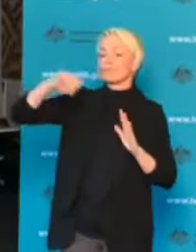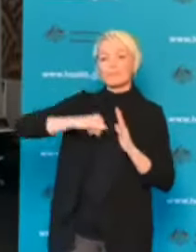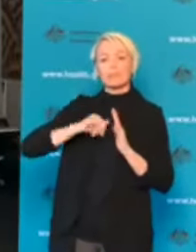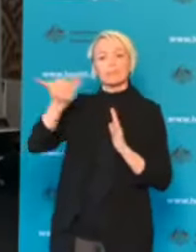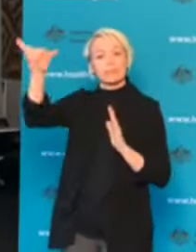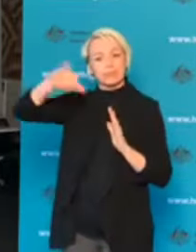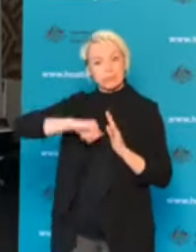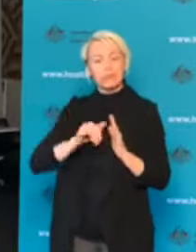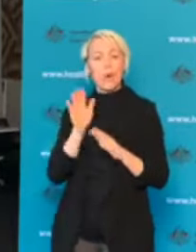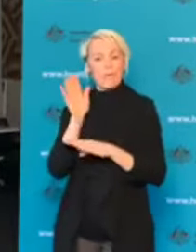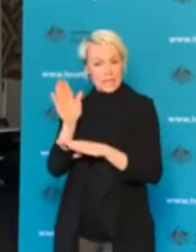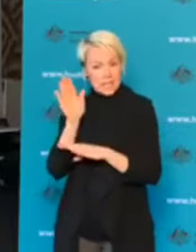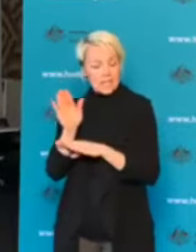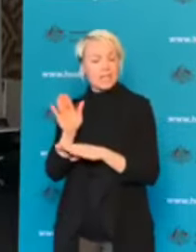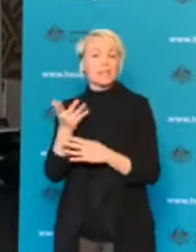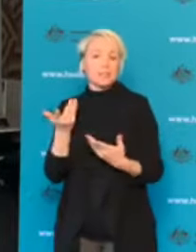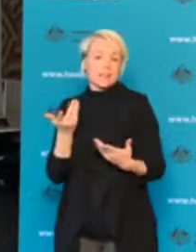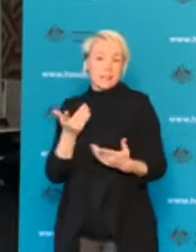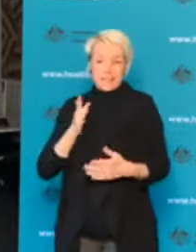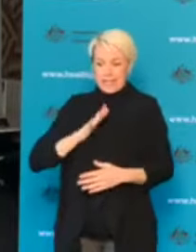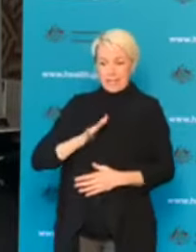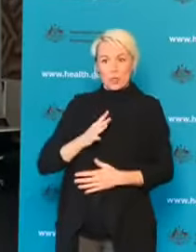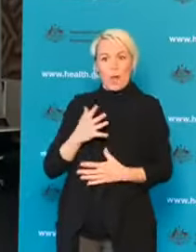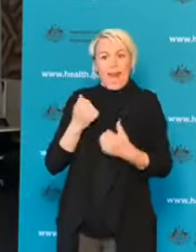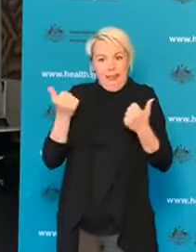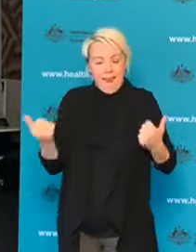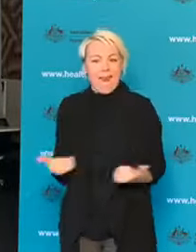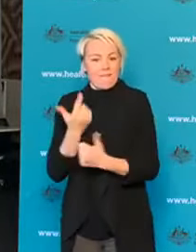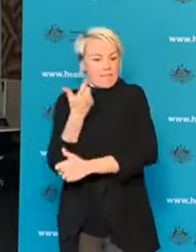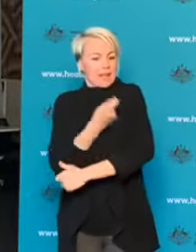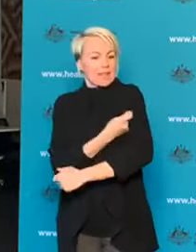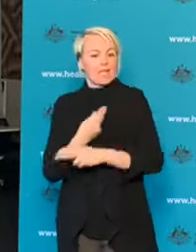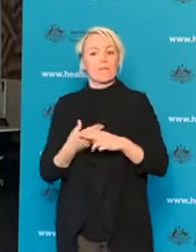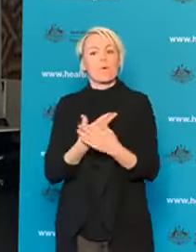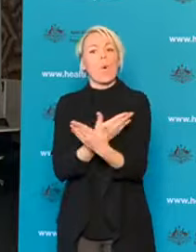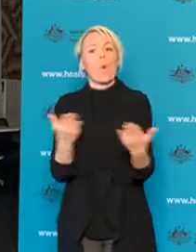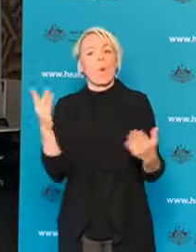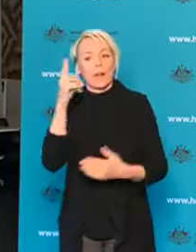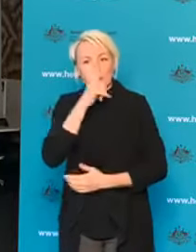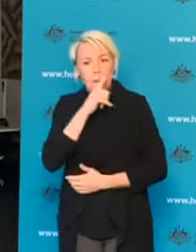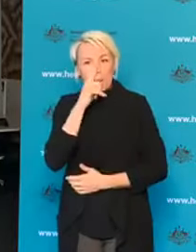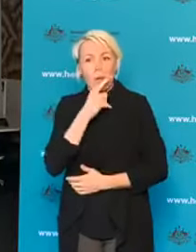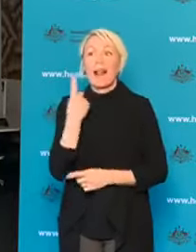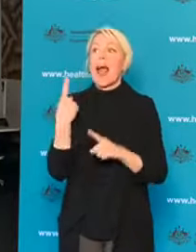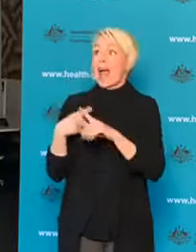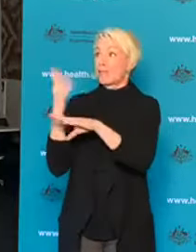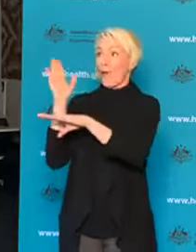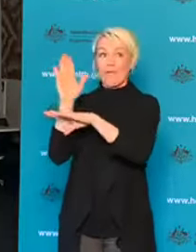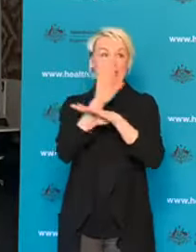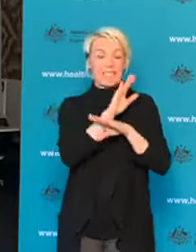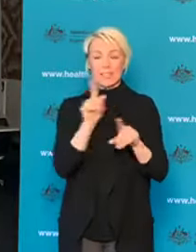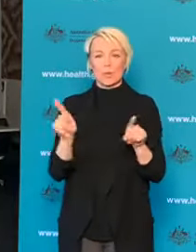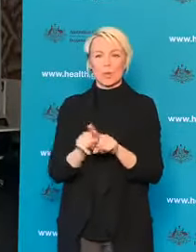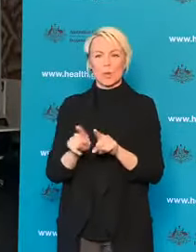need to be available to everybody in the world, not just to individual countries and so it is really important